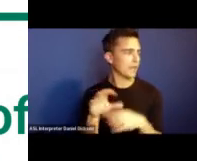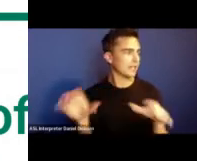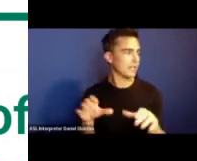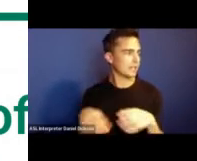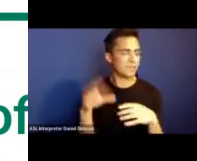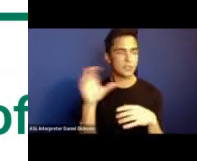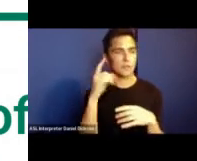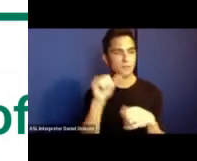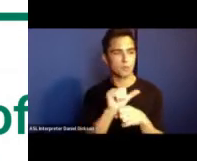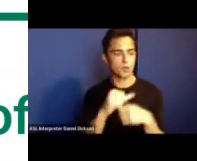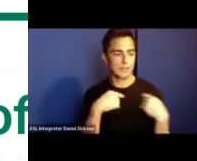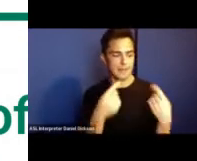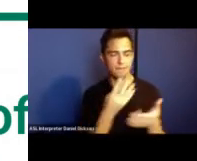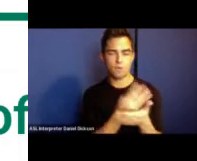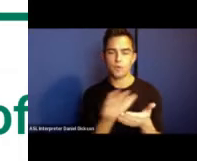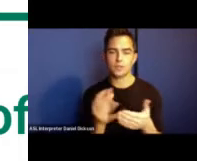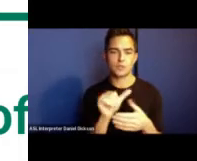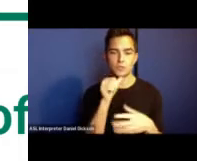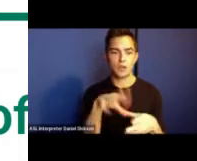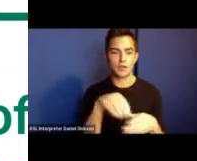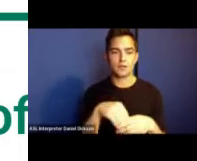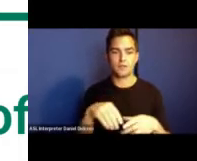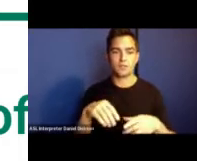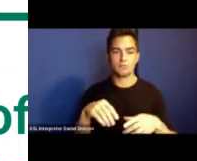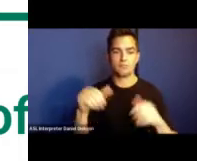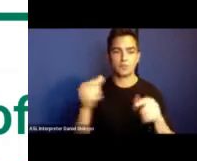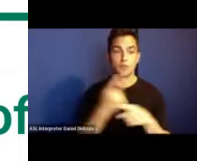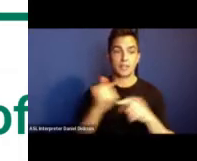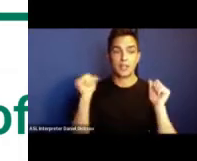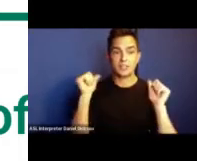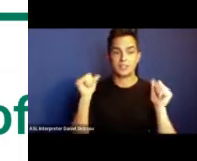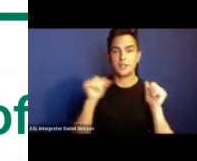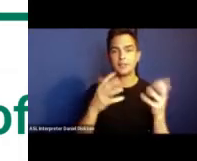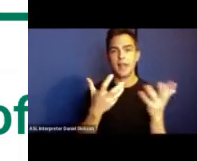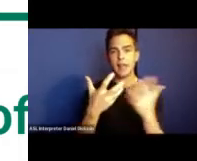last four weeks and 10 not engaging our exercise lined up with a lot of what we're seeing